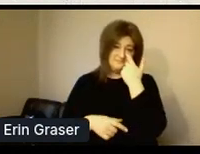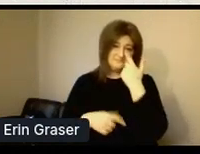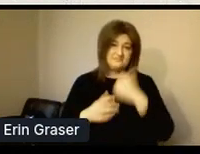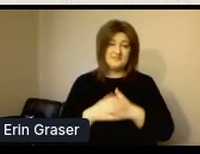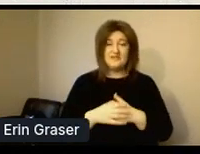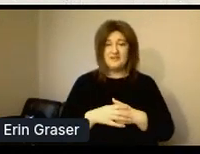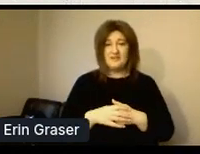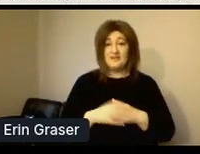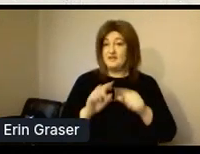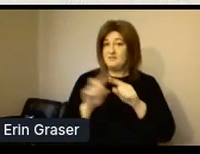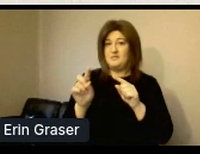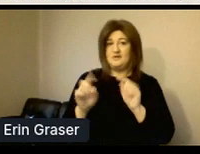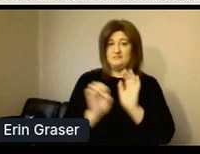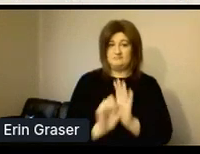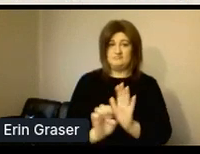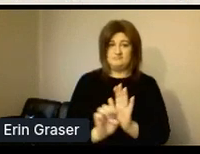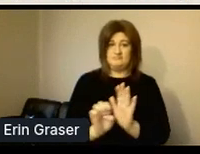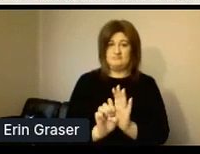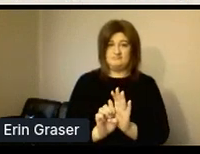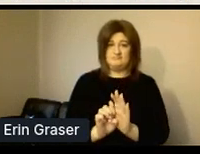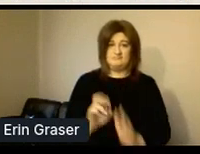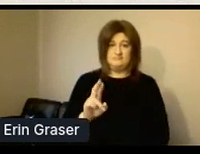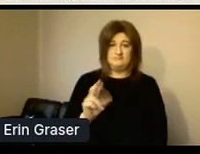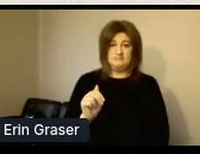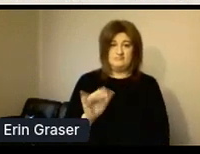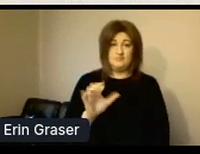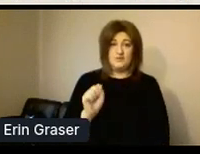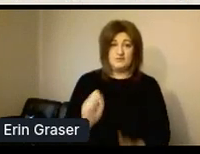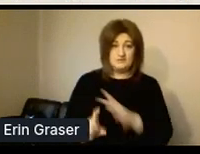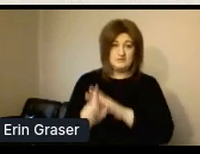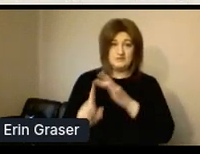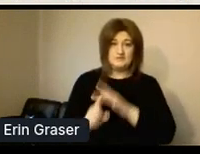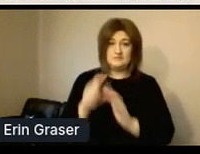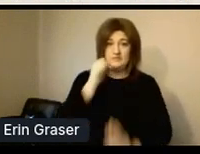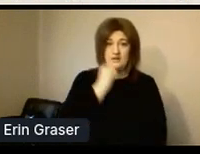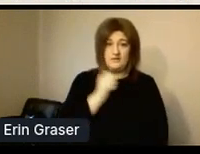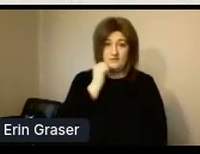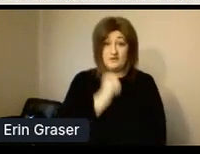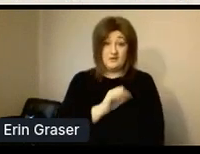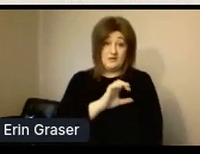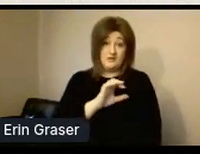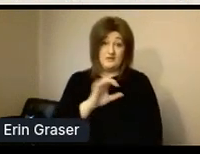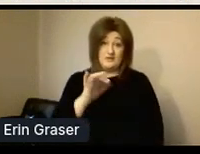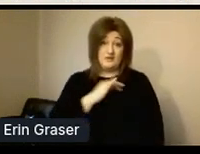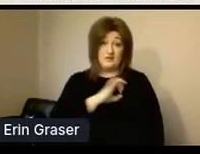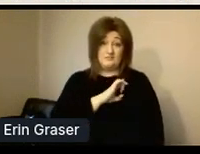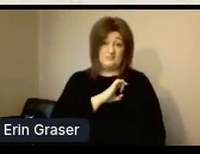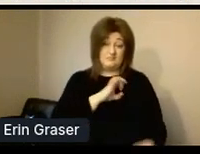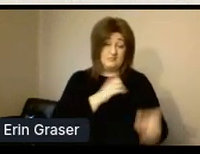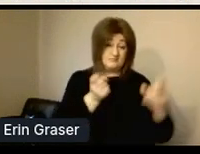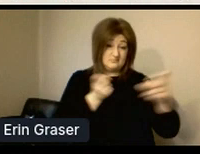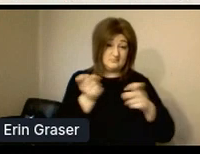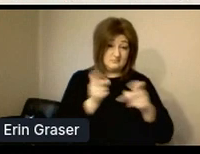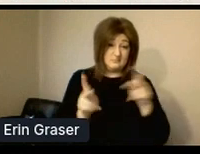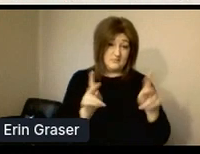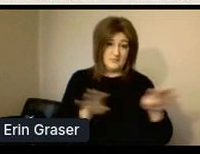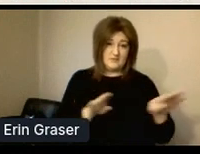But these are examples of how racism shows up every day in policing people's behavior. You don't belong in the park.